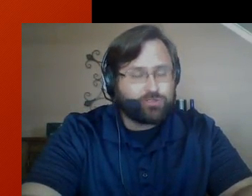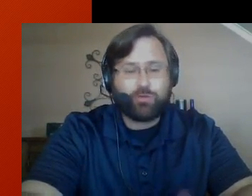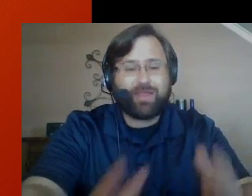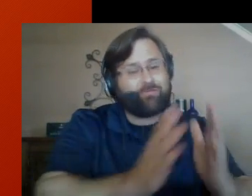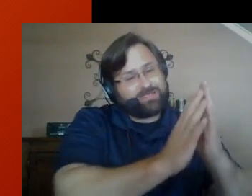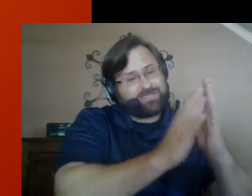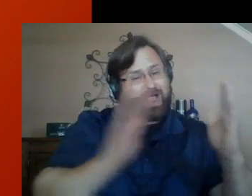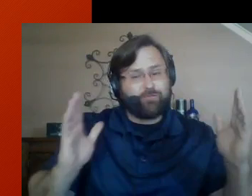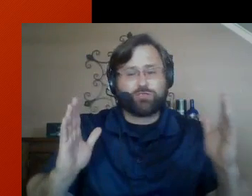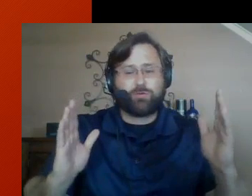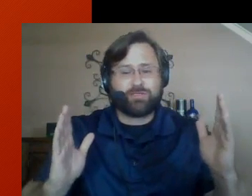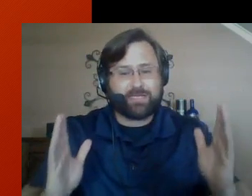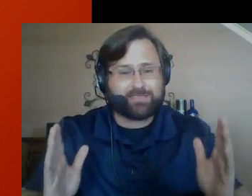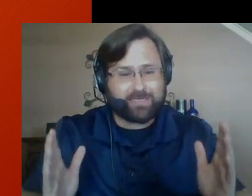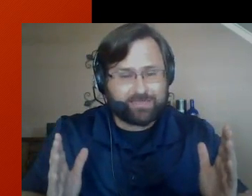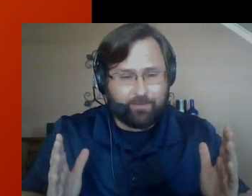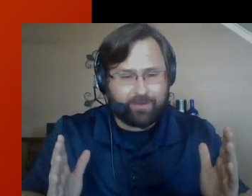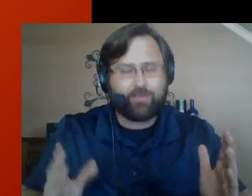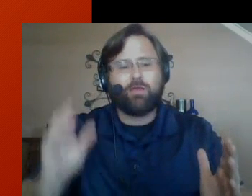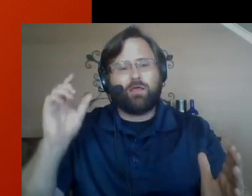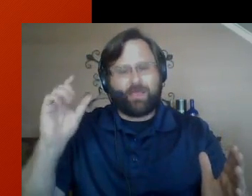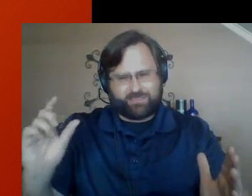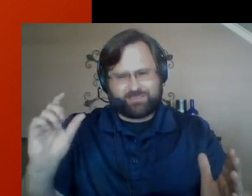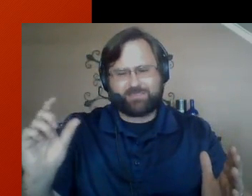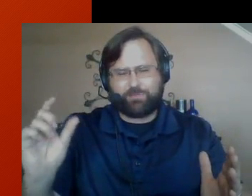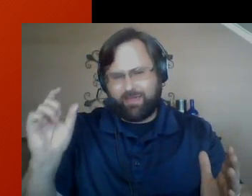so you can have the entire first part of the sentence as a topic and just simply